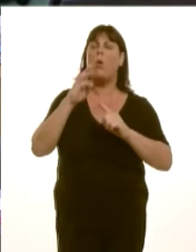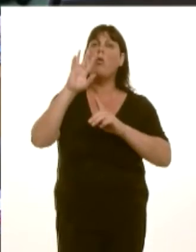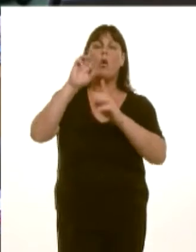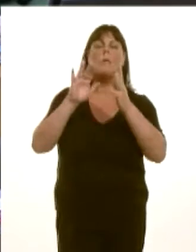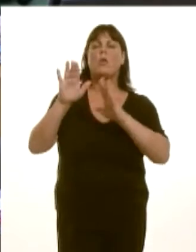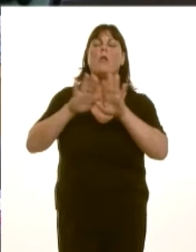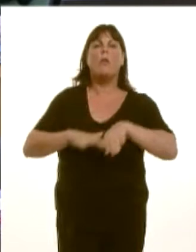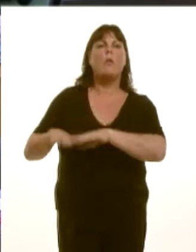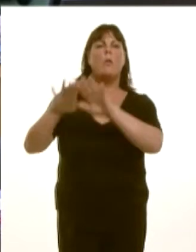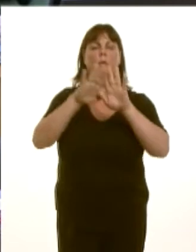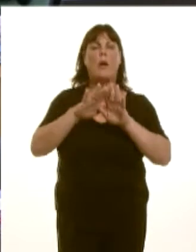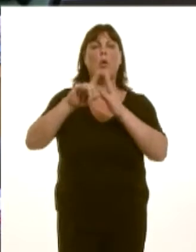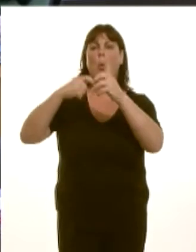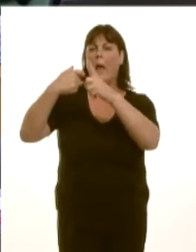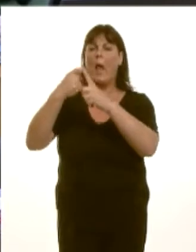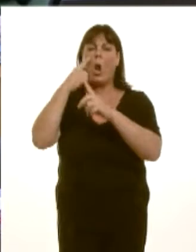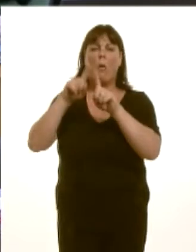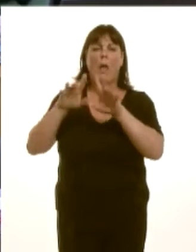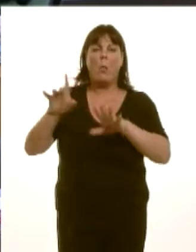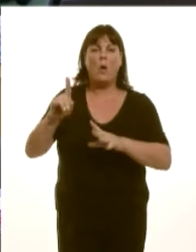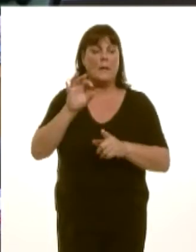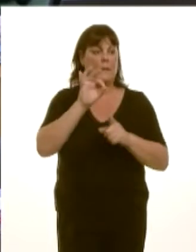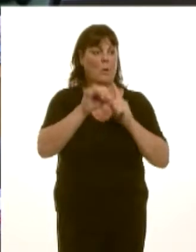That would mean that there would need to be, initially, a meeting of all four administrations,